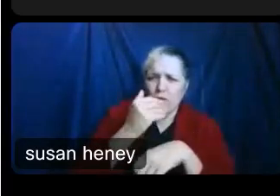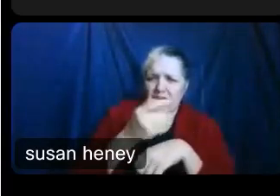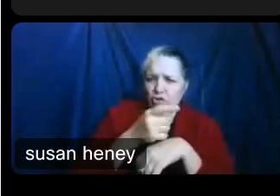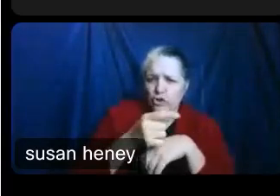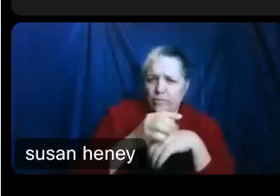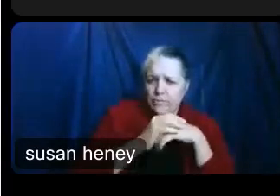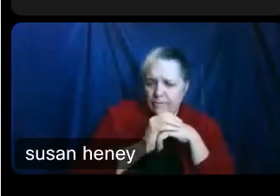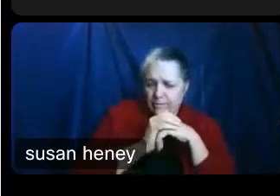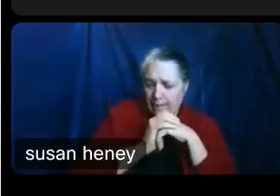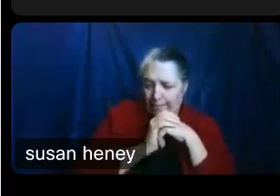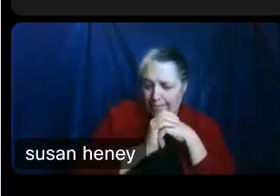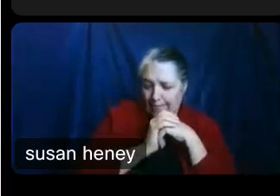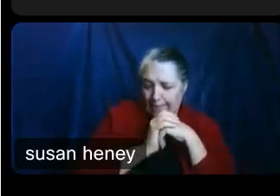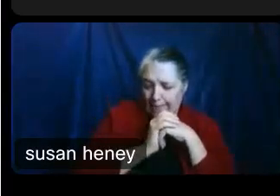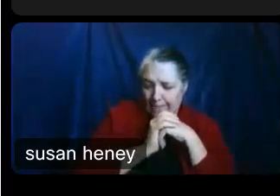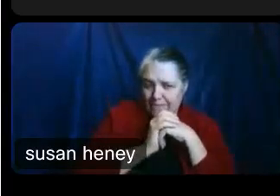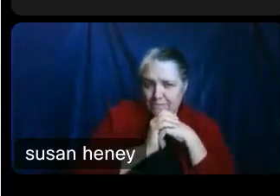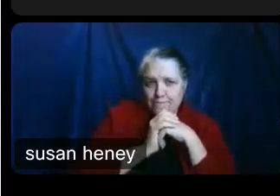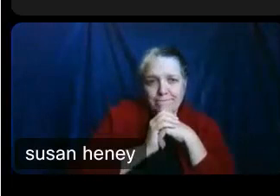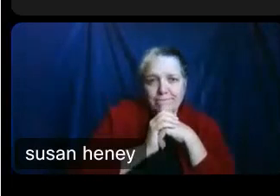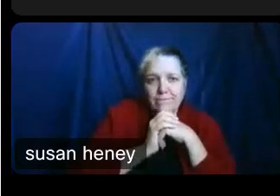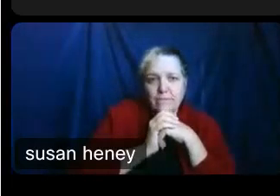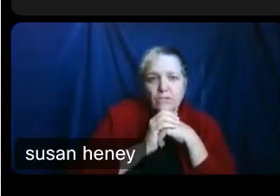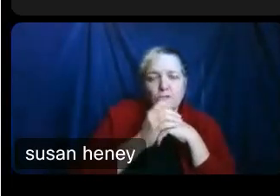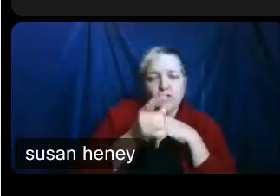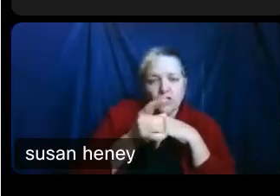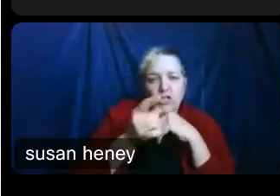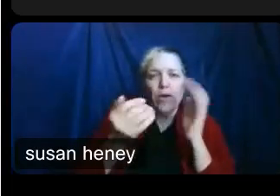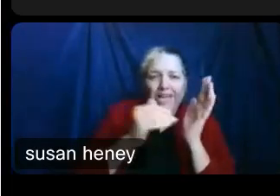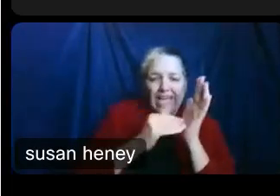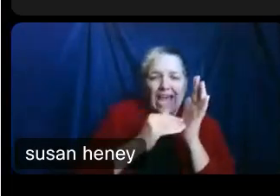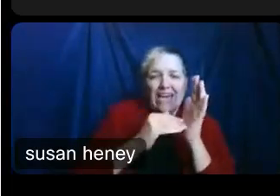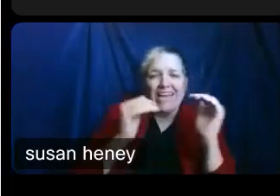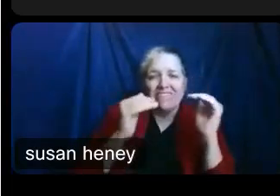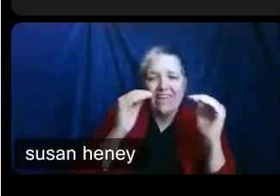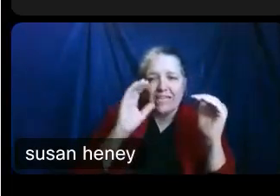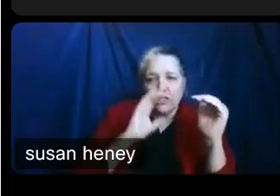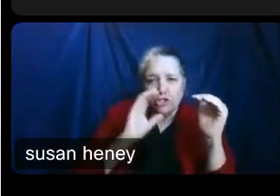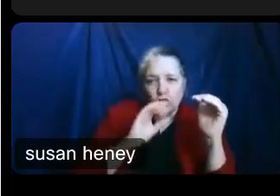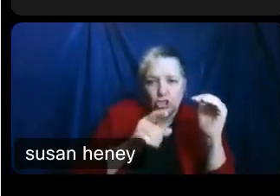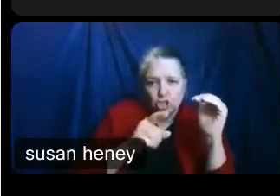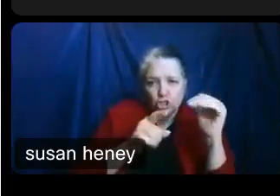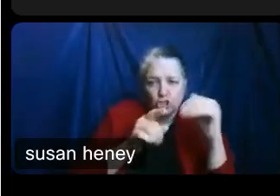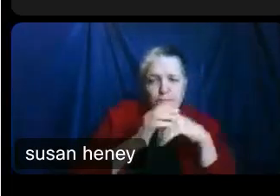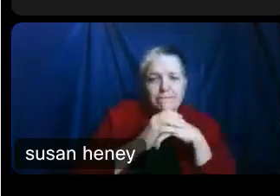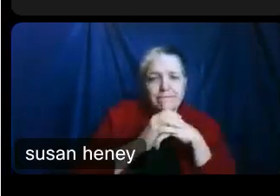So, you would go into the advanced search again. You would use the filters in order